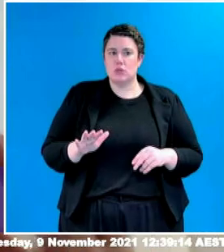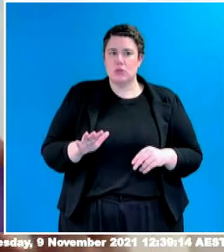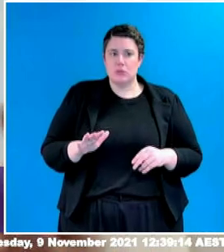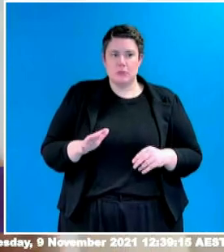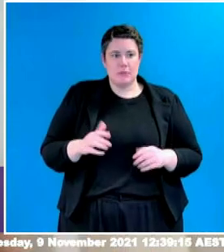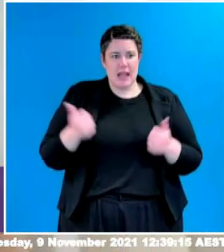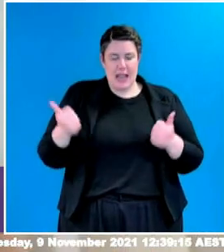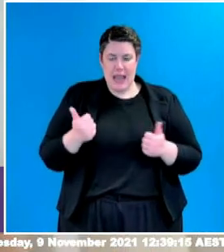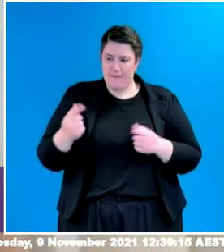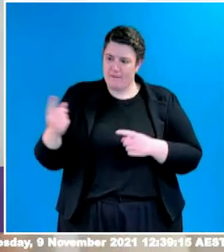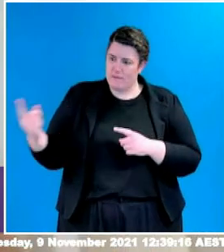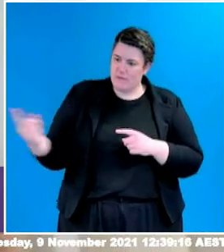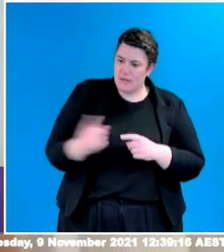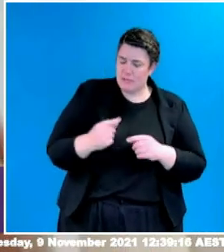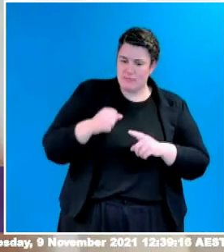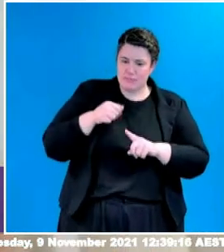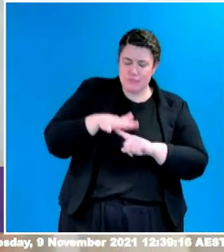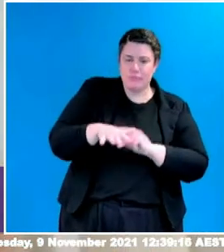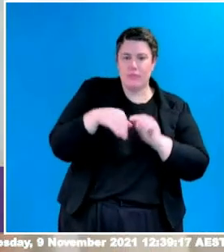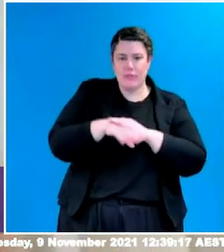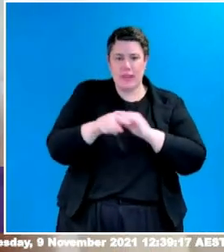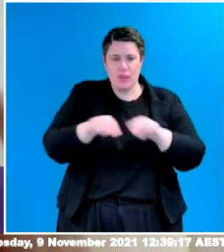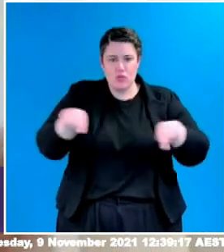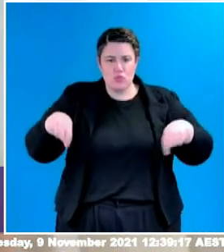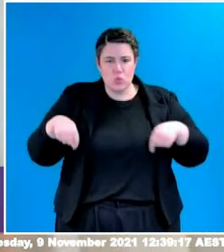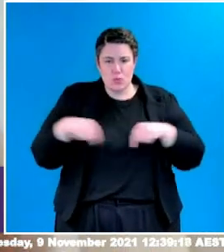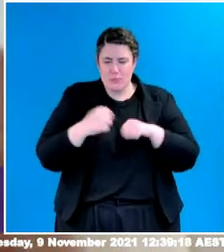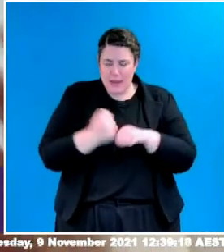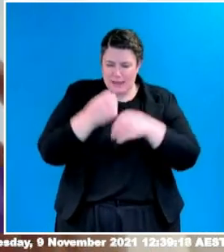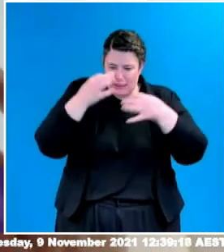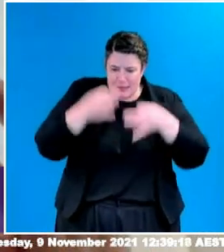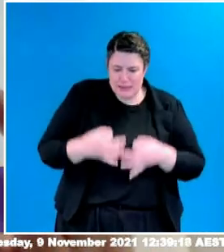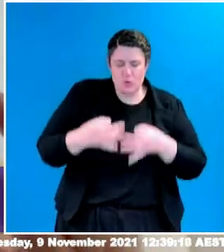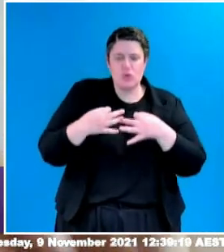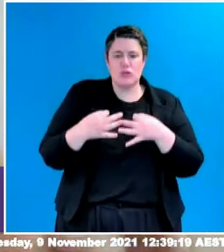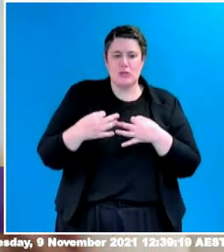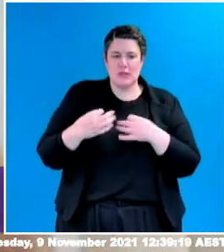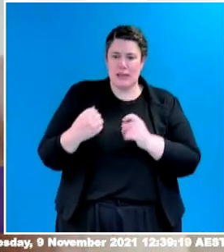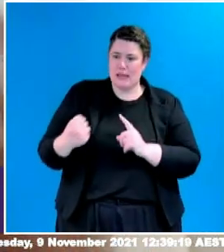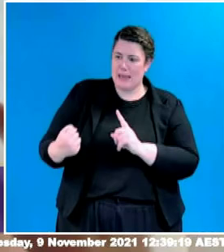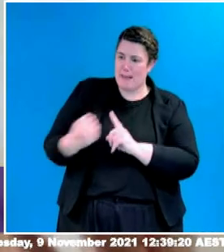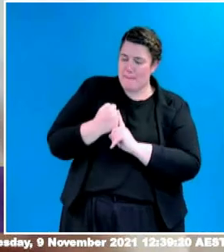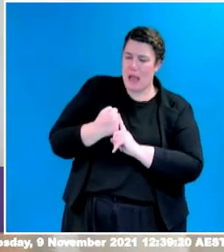room, if we want to understand what the impact of the views, the understanding